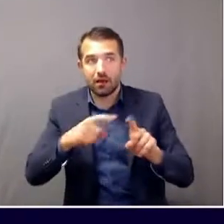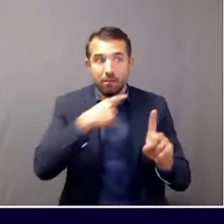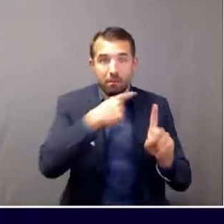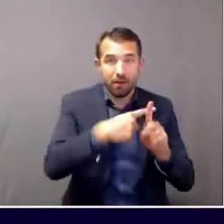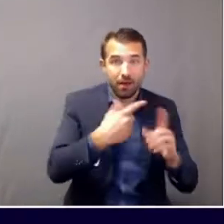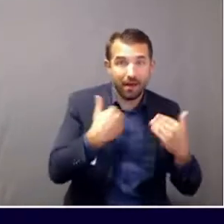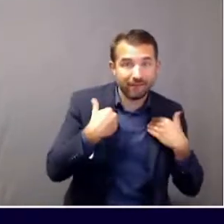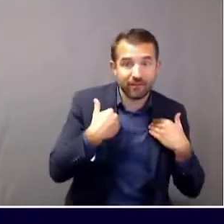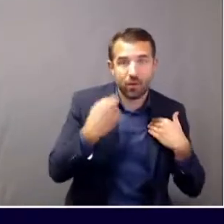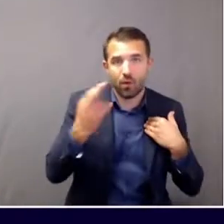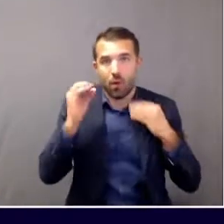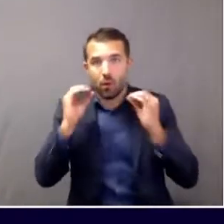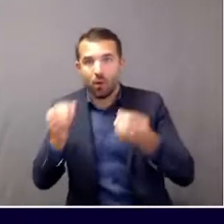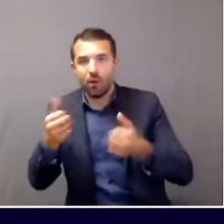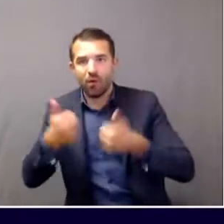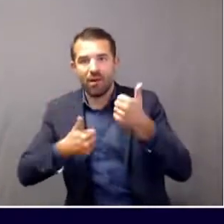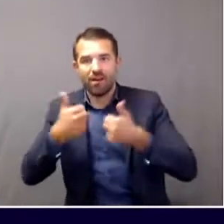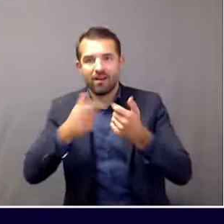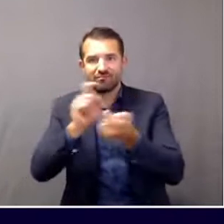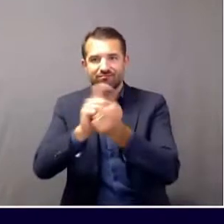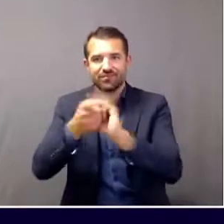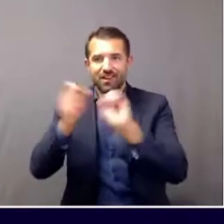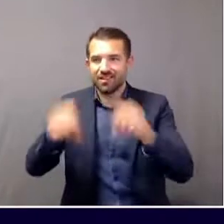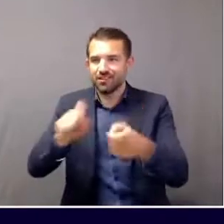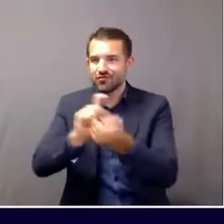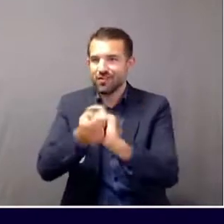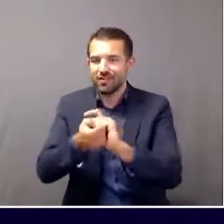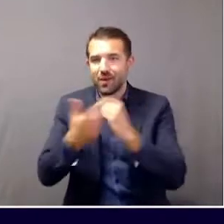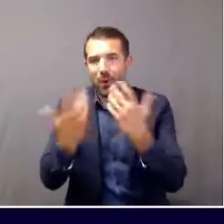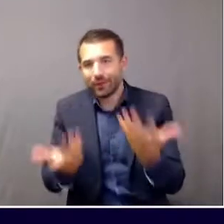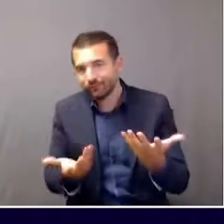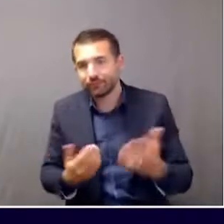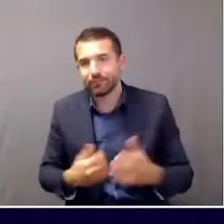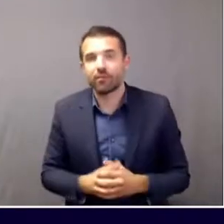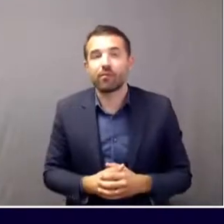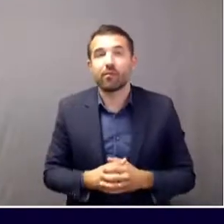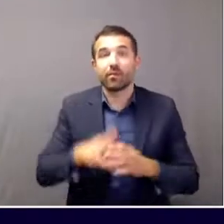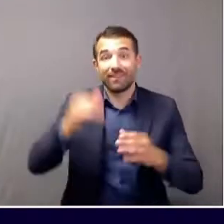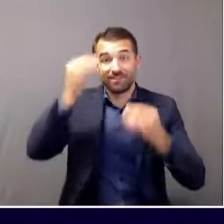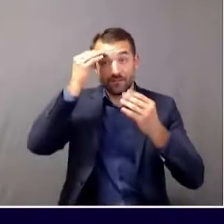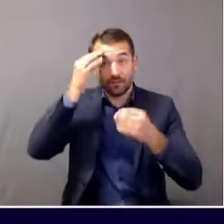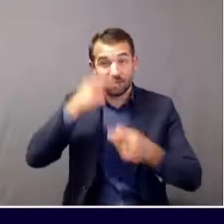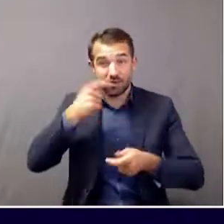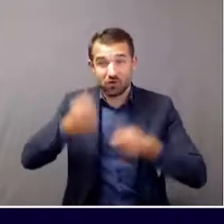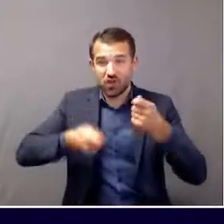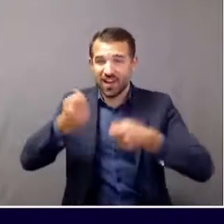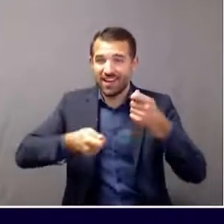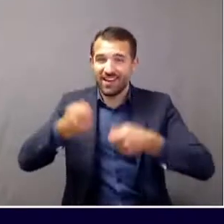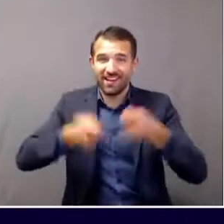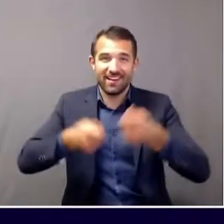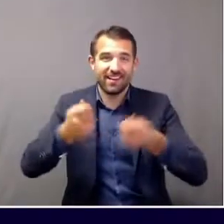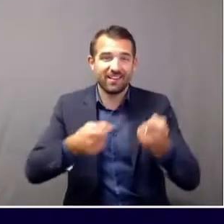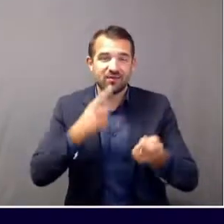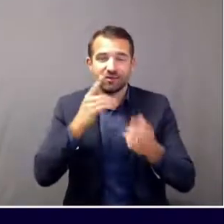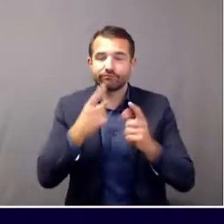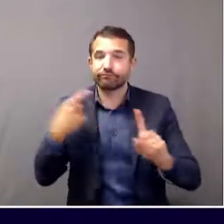the challenges with data changing on a frequent basis but